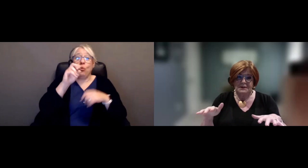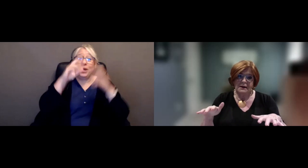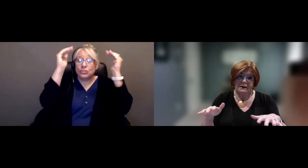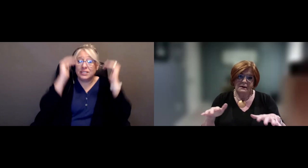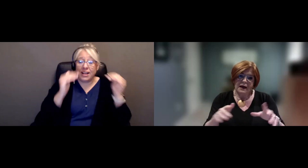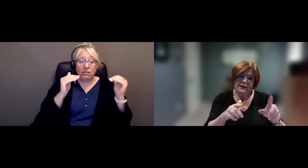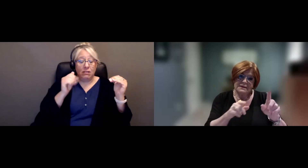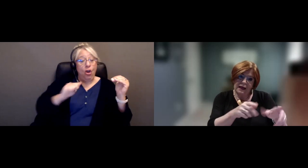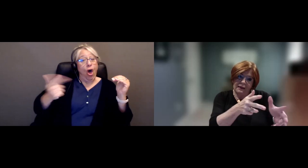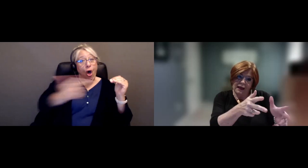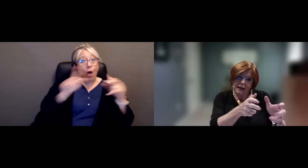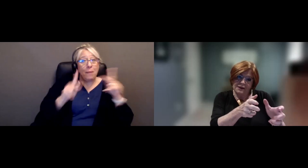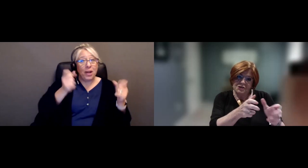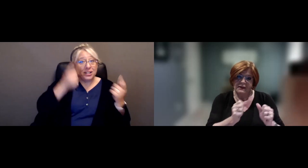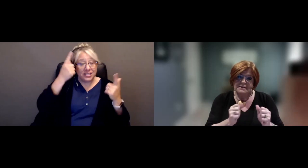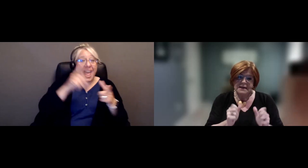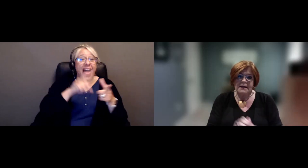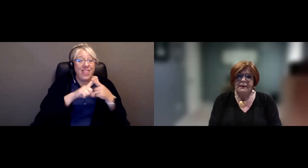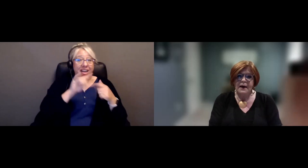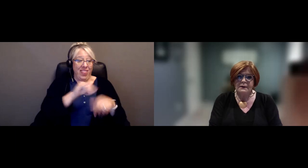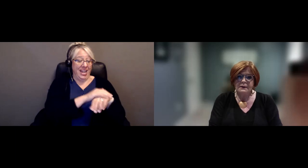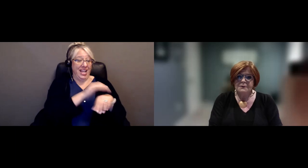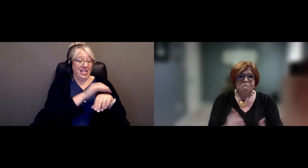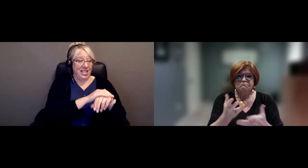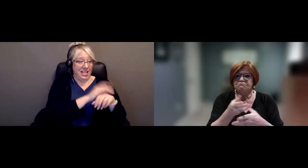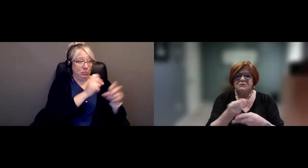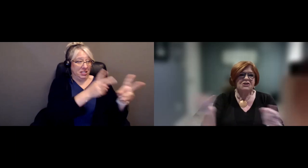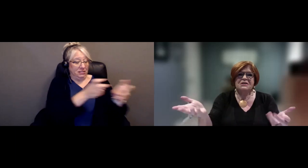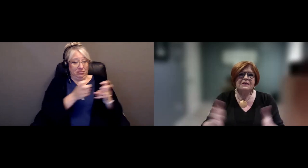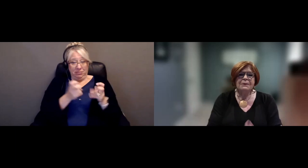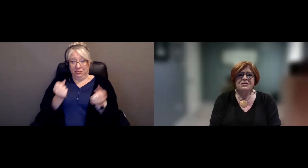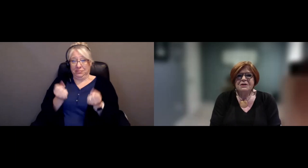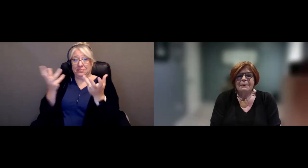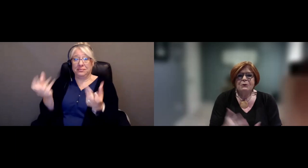it. And then taking that English and then signing that, you could just see the pictures come out.